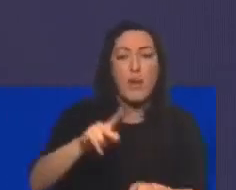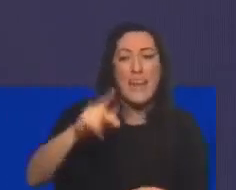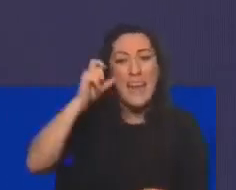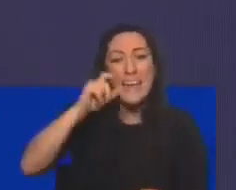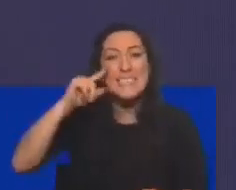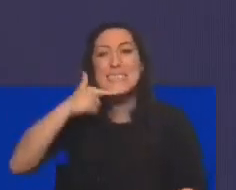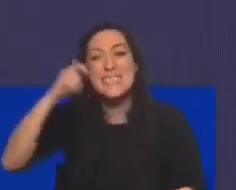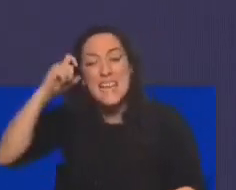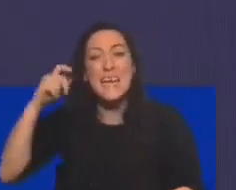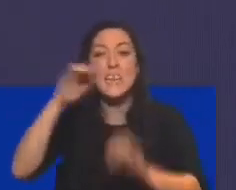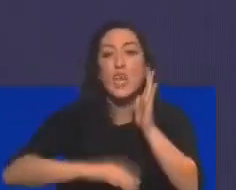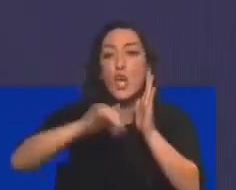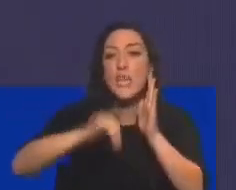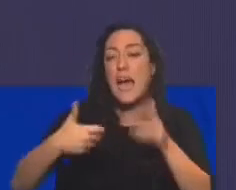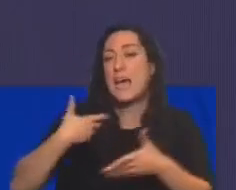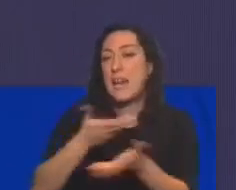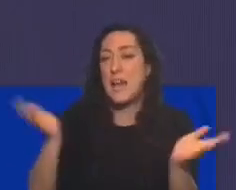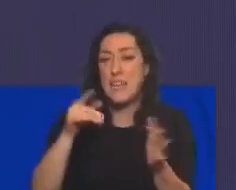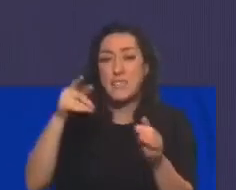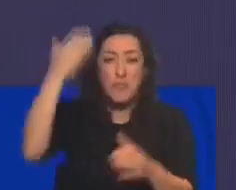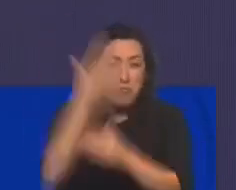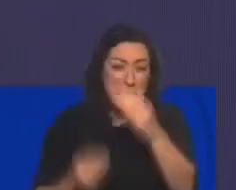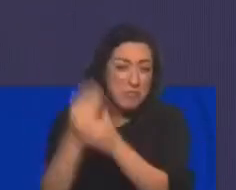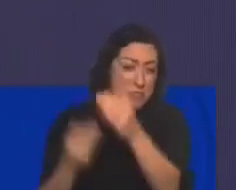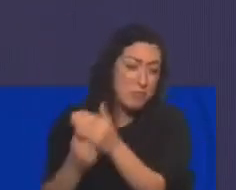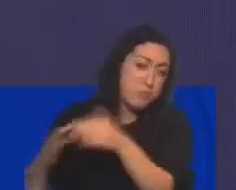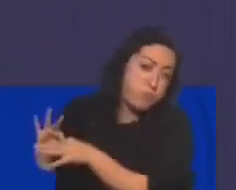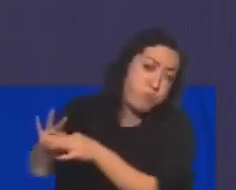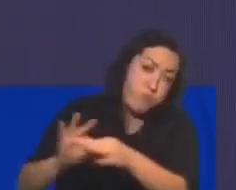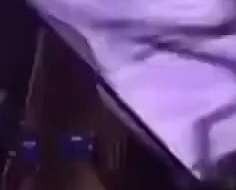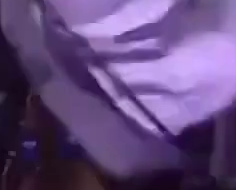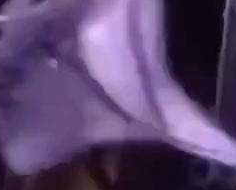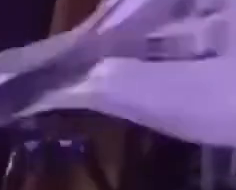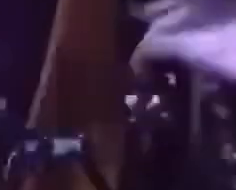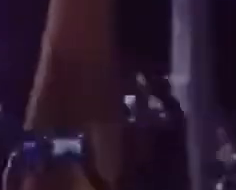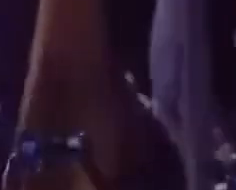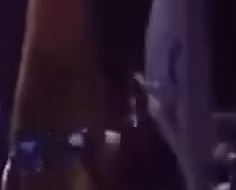and General Theory, it's a mistake that we've been dragging around for a long time.